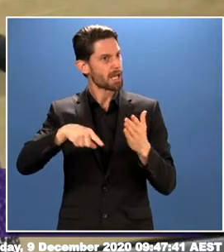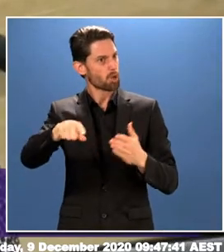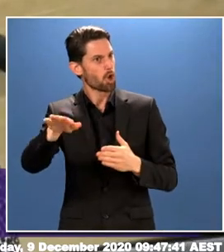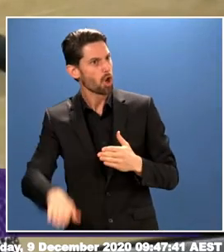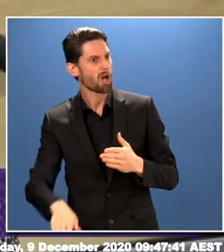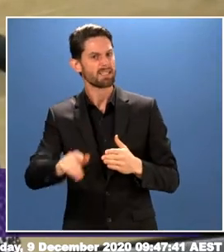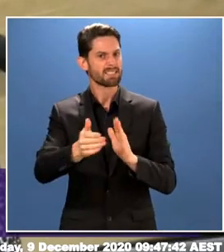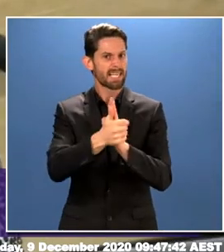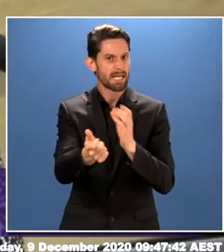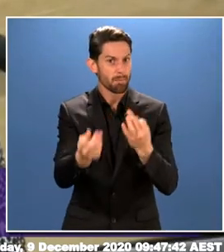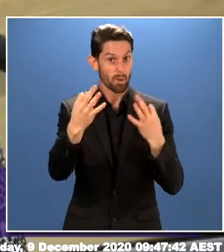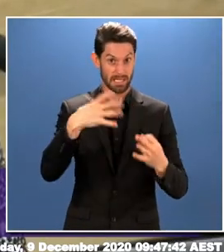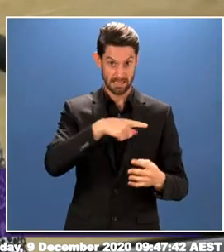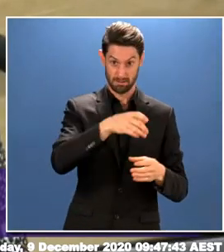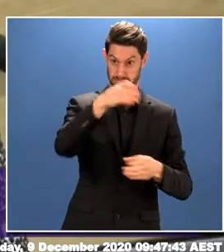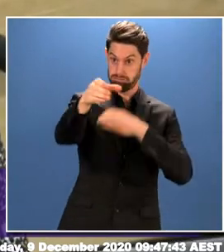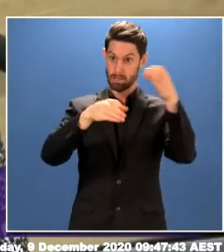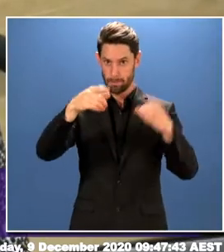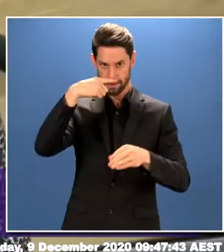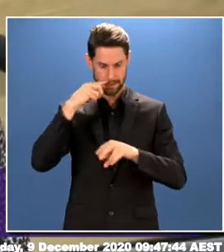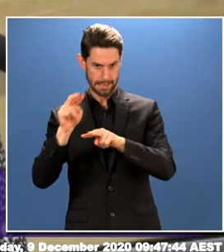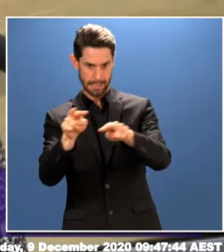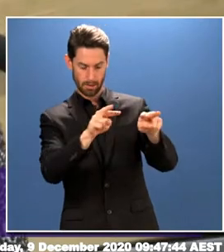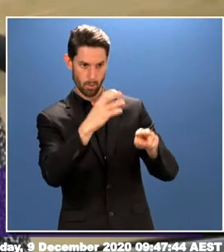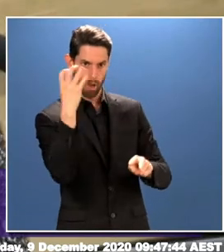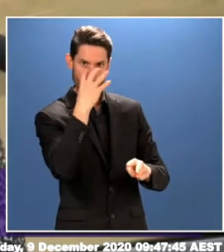Absolutely. That concept of opportunity.